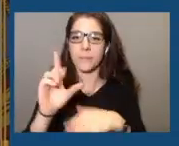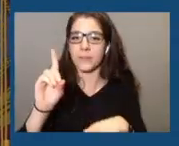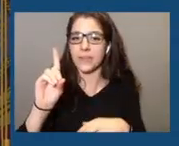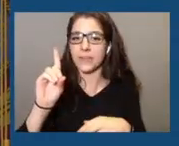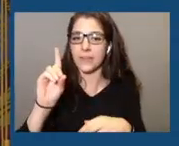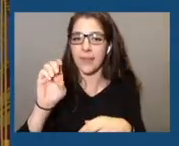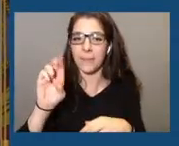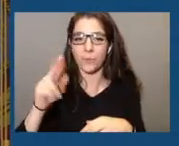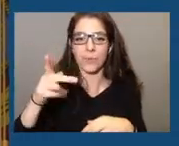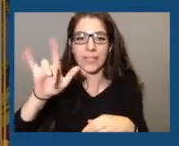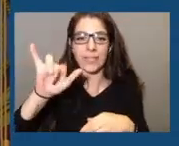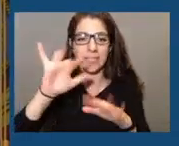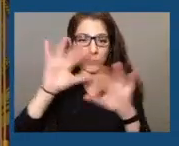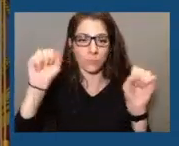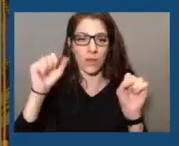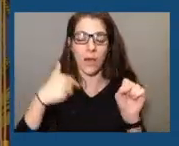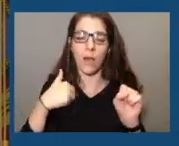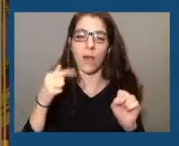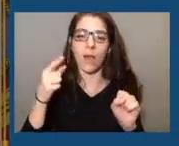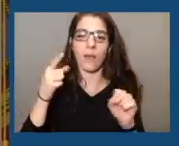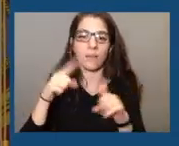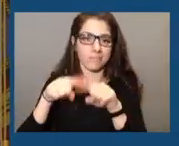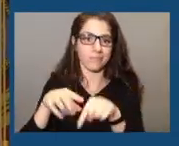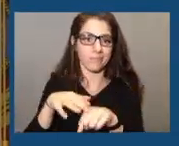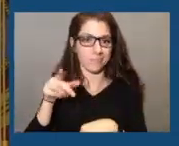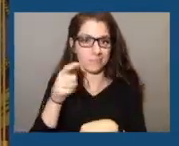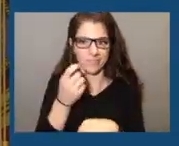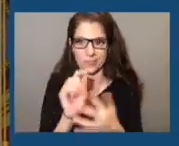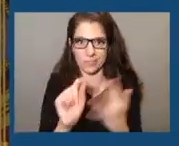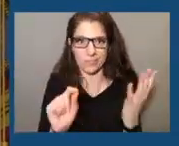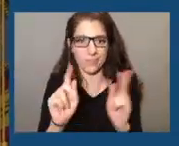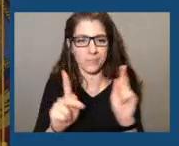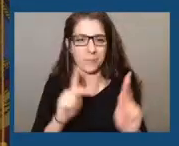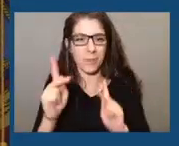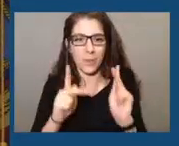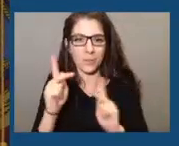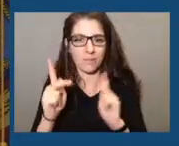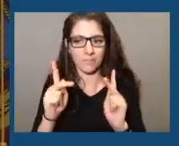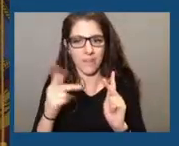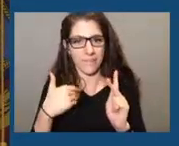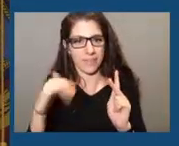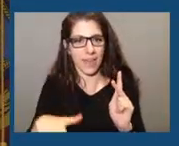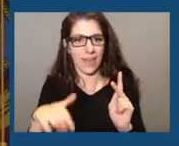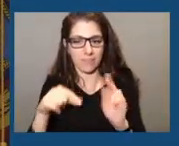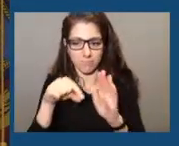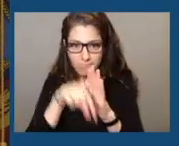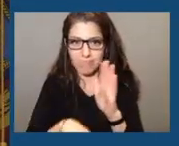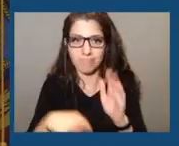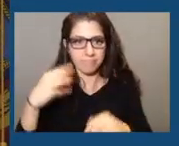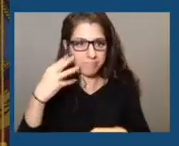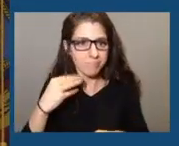And I can count on just a few hands and the people are in this room who have that depth of experience and knowledge of the state police.